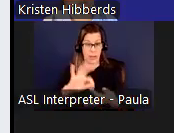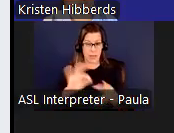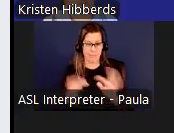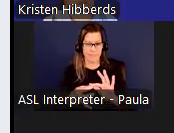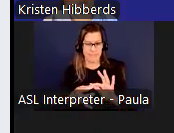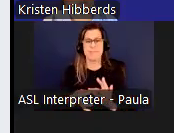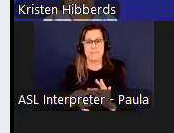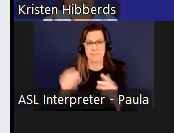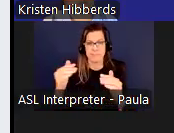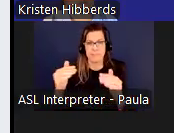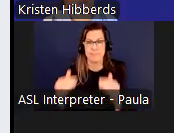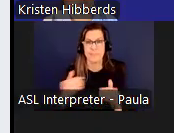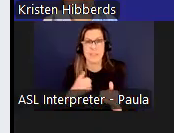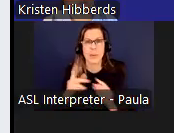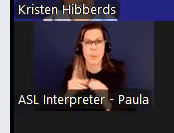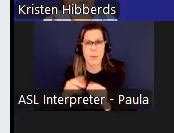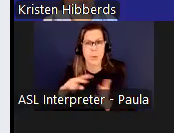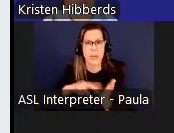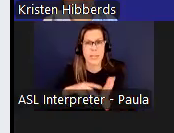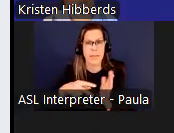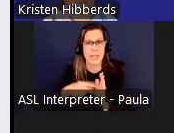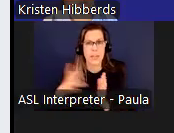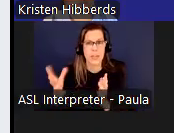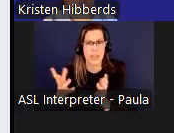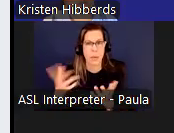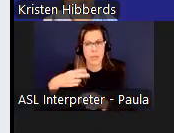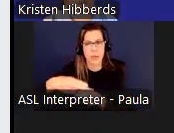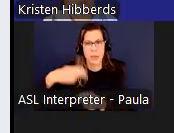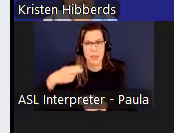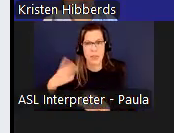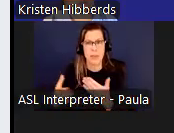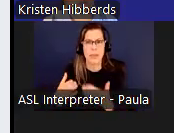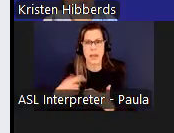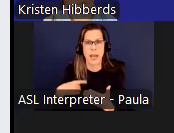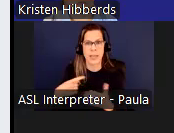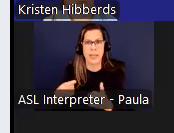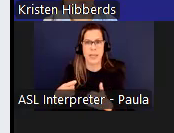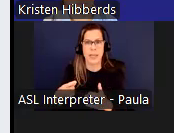And then, sorry, I had one other definition I was going to bring up. Maybe I can come back to me because I think I'm over my 3 minutes.